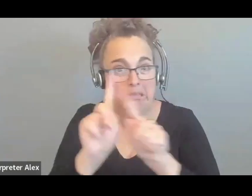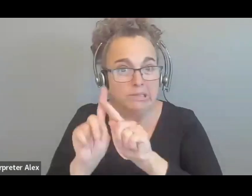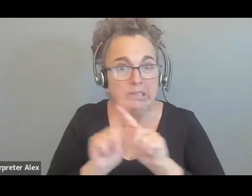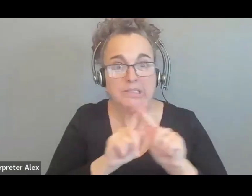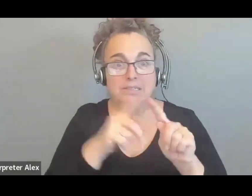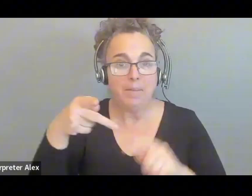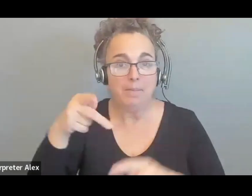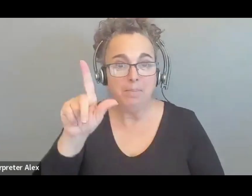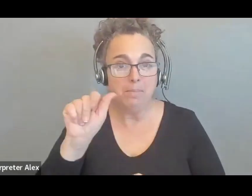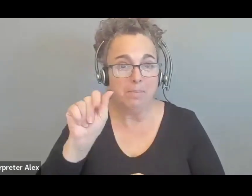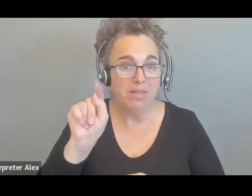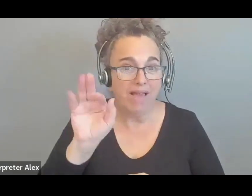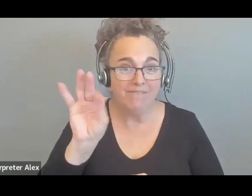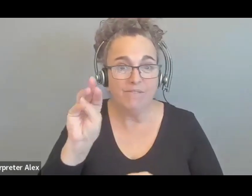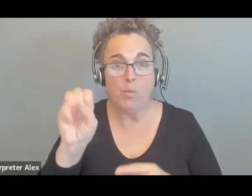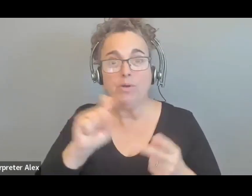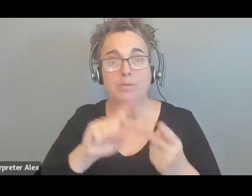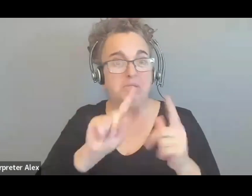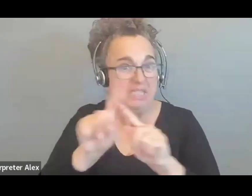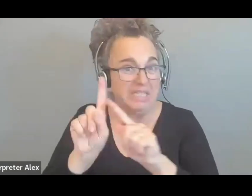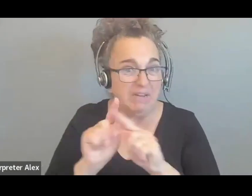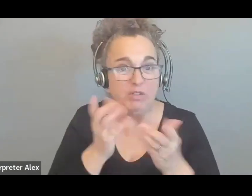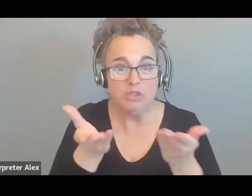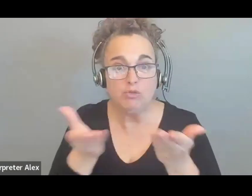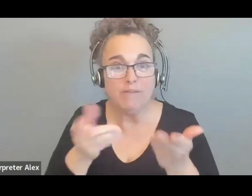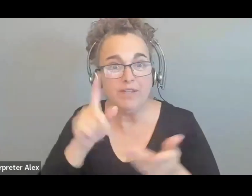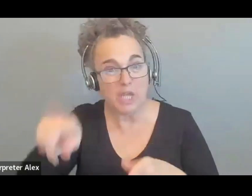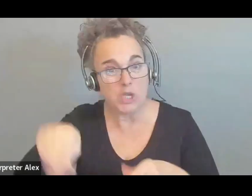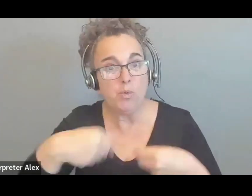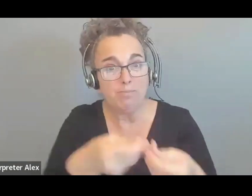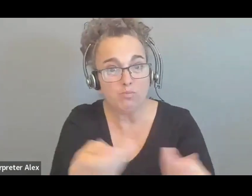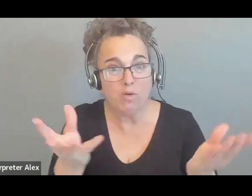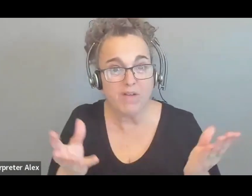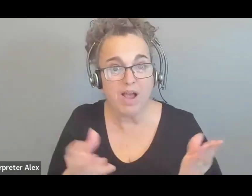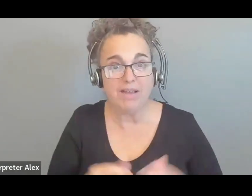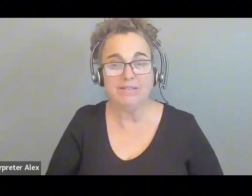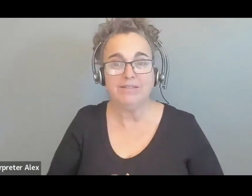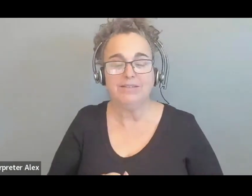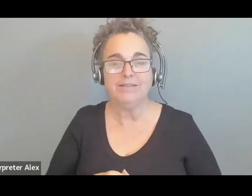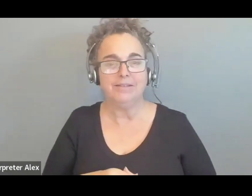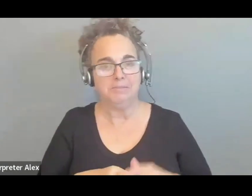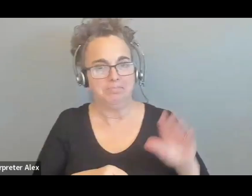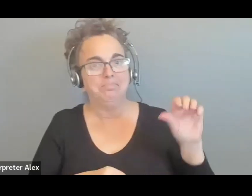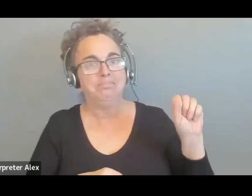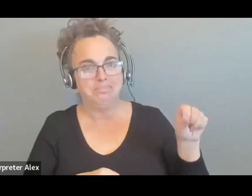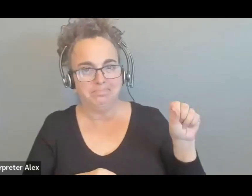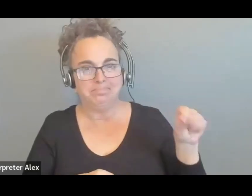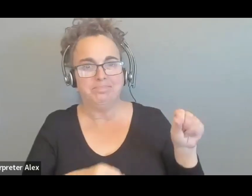and services that you provide. Yeah, you know, as, as you're asking the question,